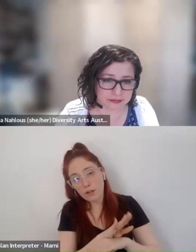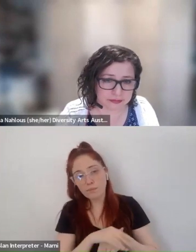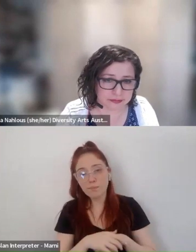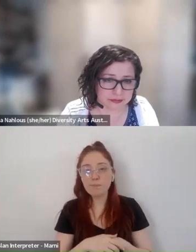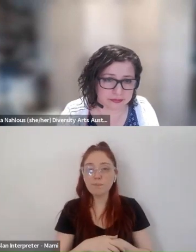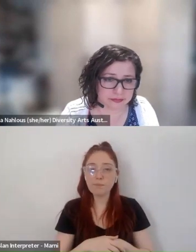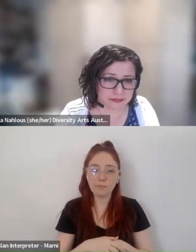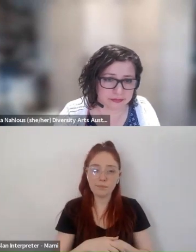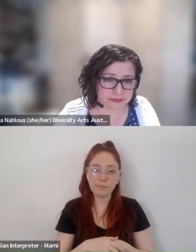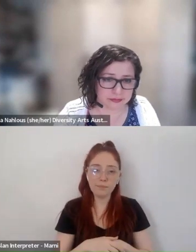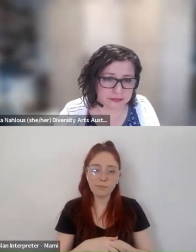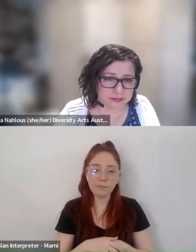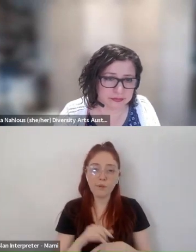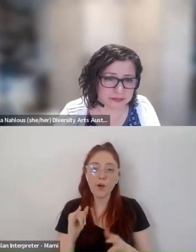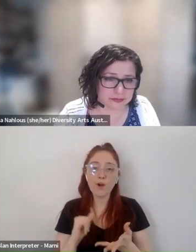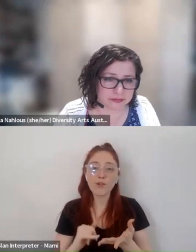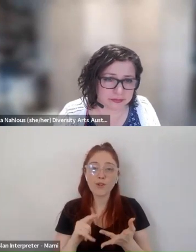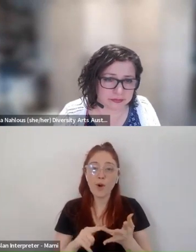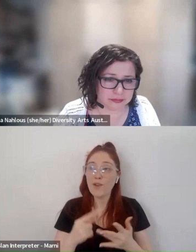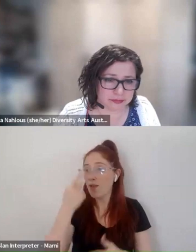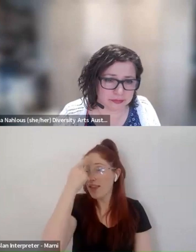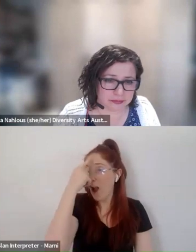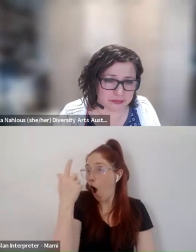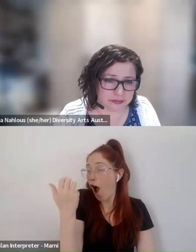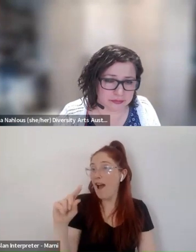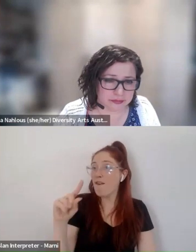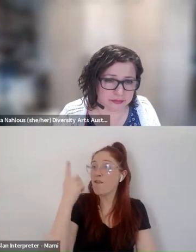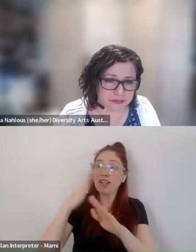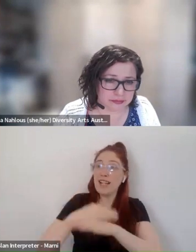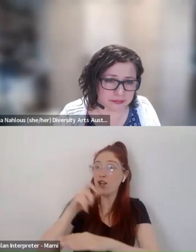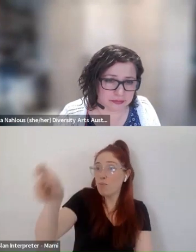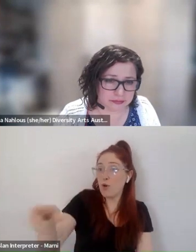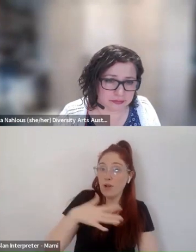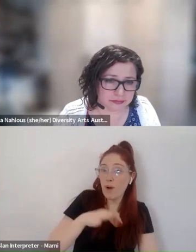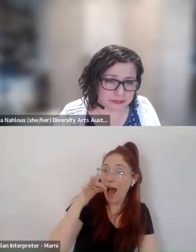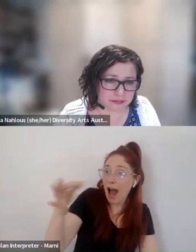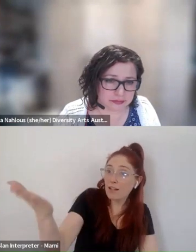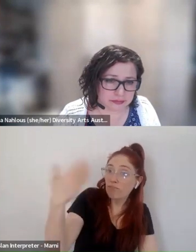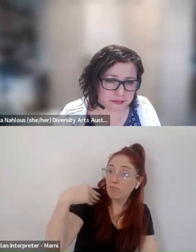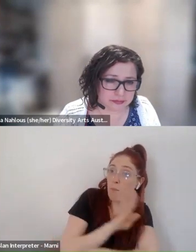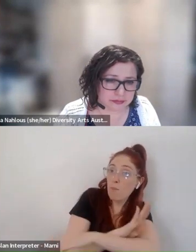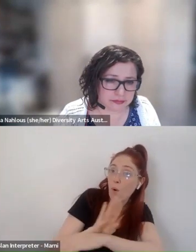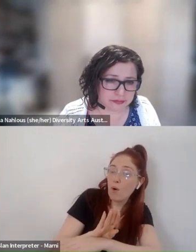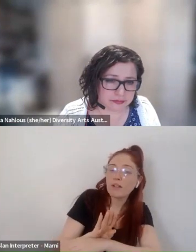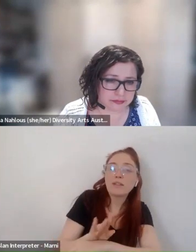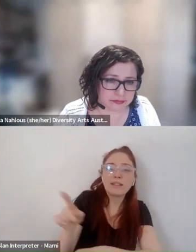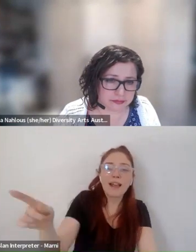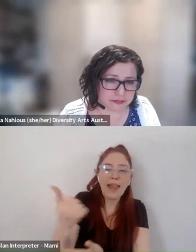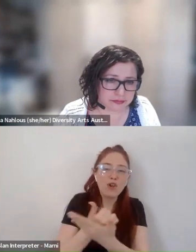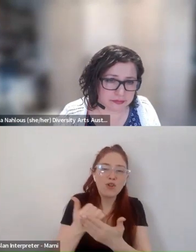on their board is probably on about six or seven other boards, because they are the only person that people know of, and they